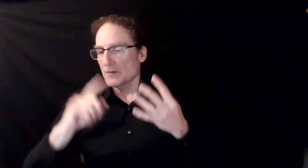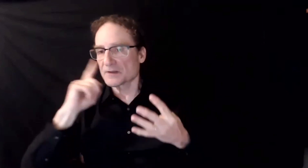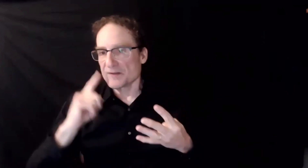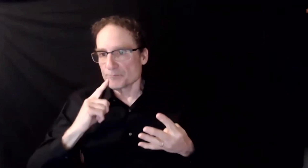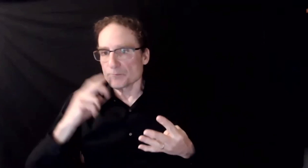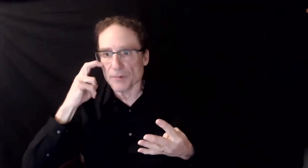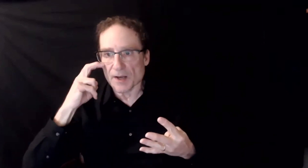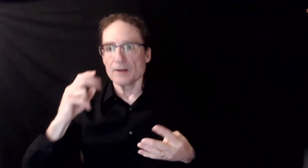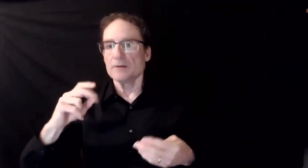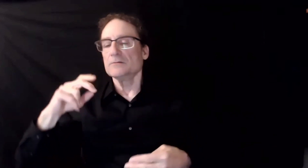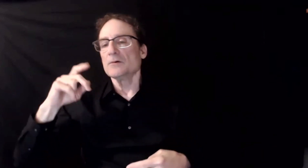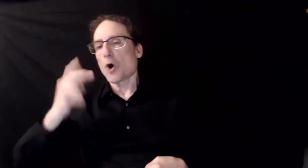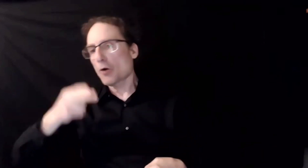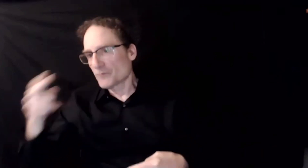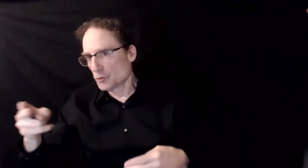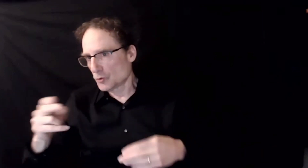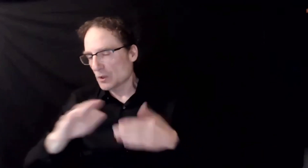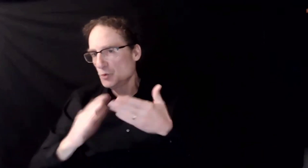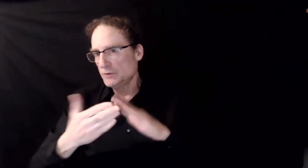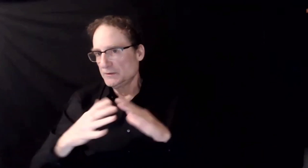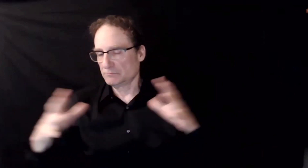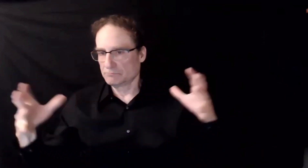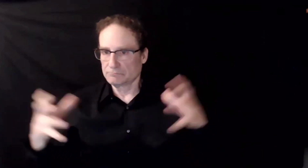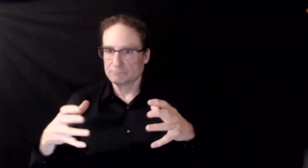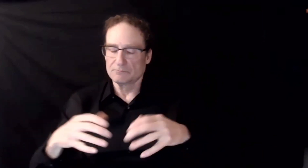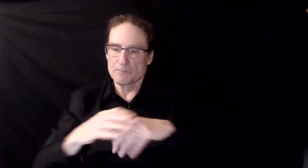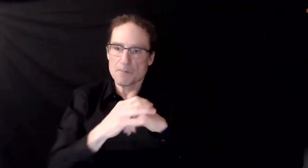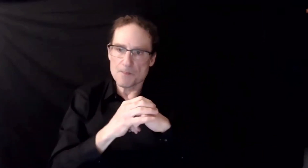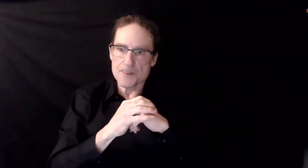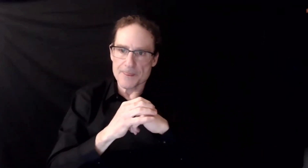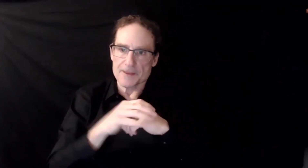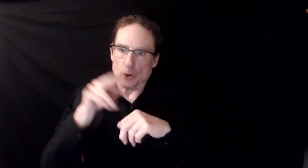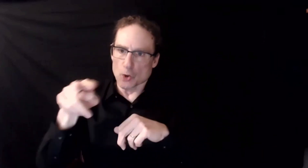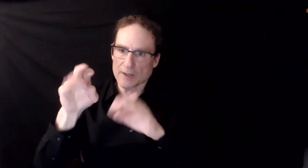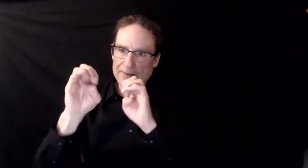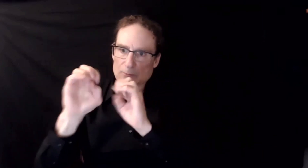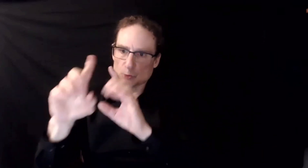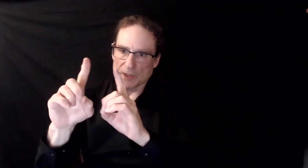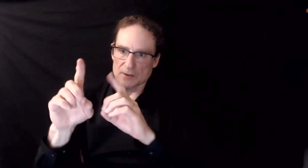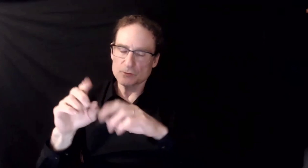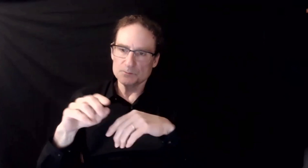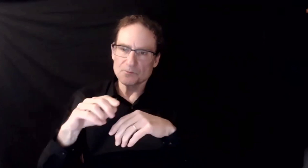to work with the Commission and the deaf, deafblind, and hard of hearing community members together,